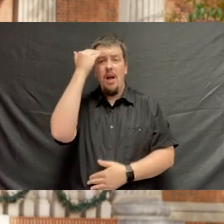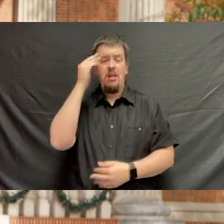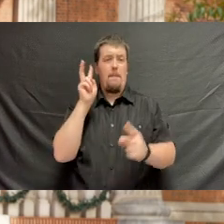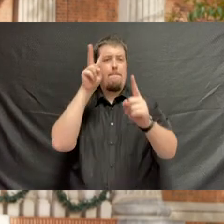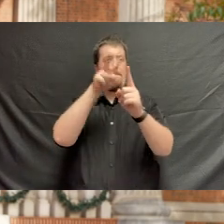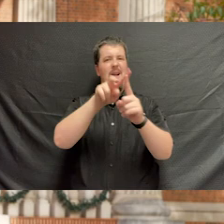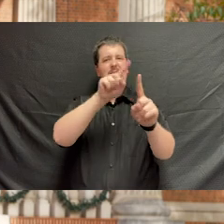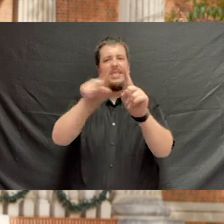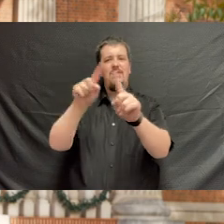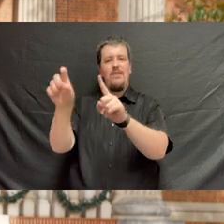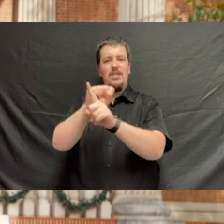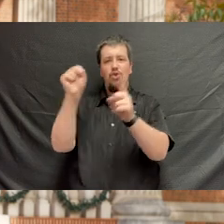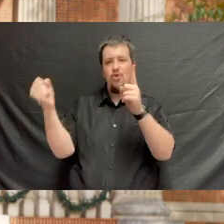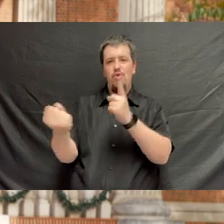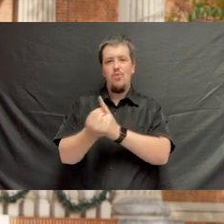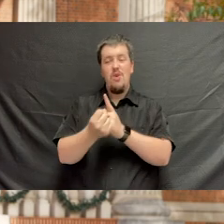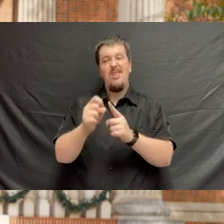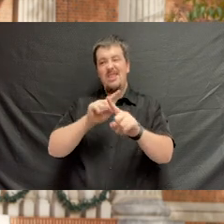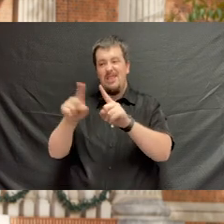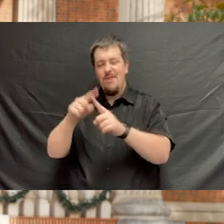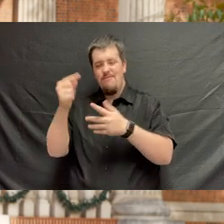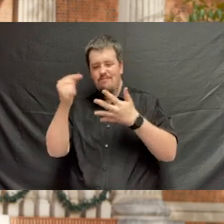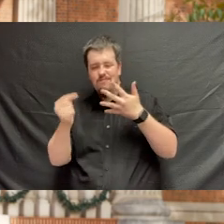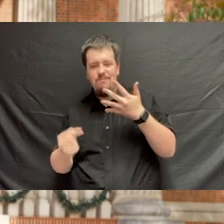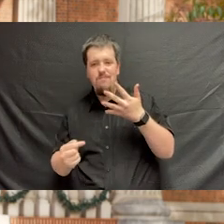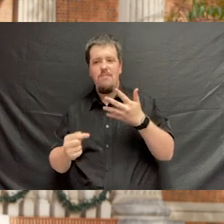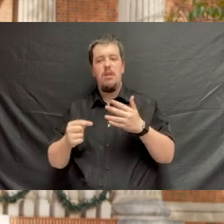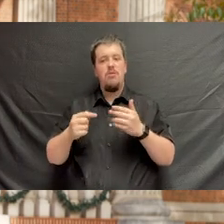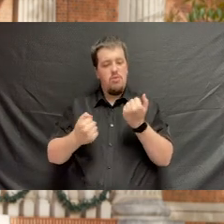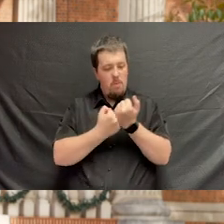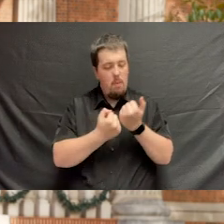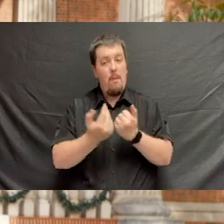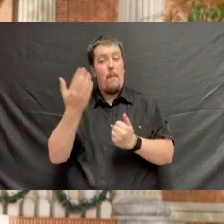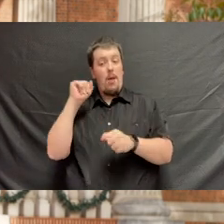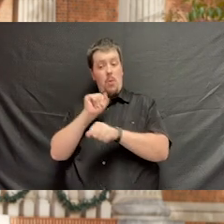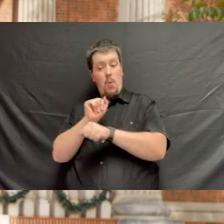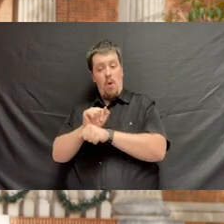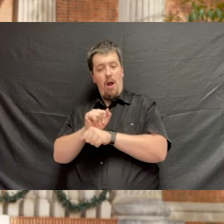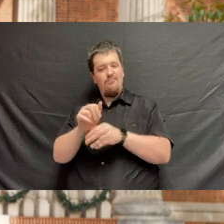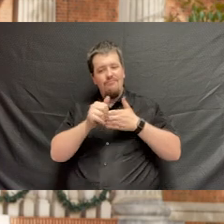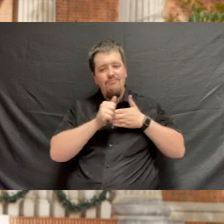and apply it to different situations and variables. We build on past work, and pave the way